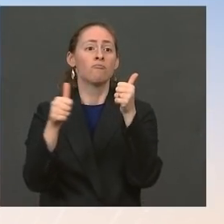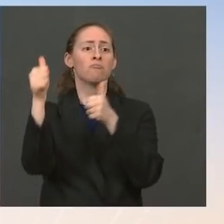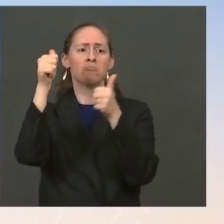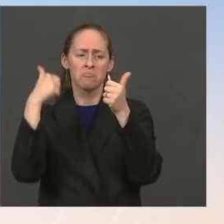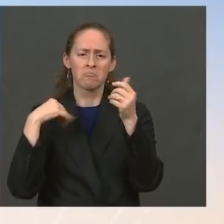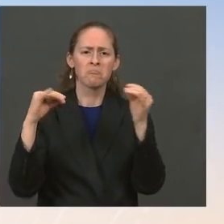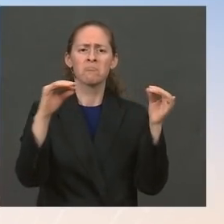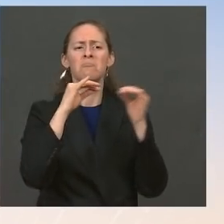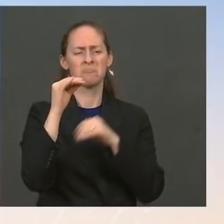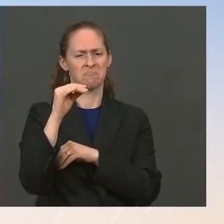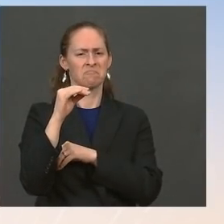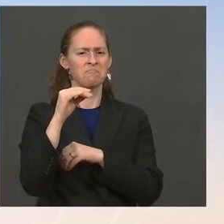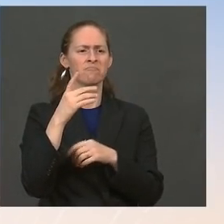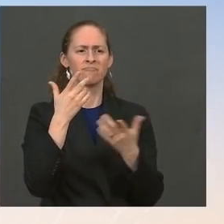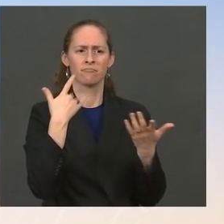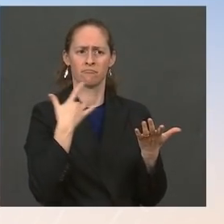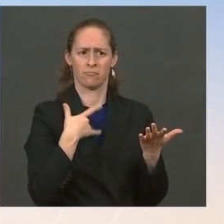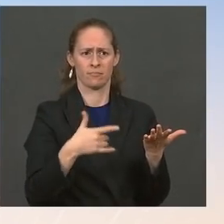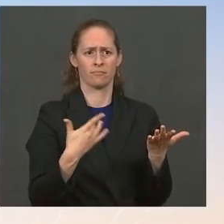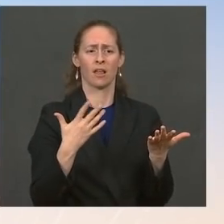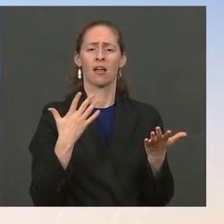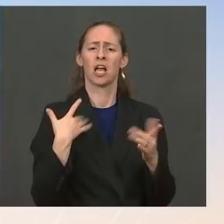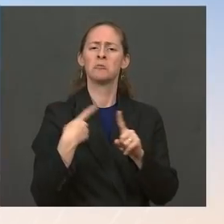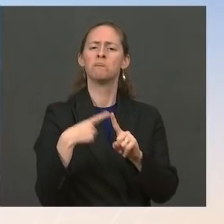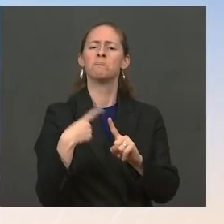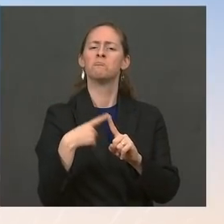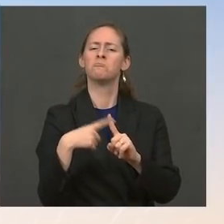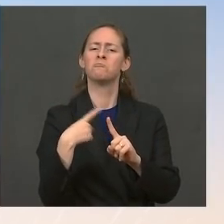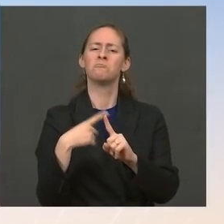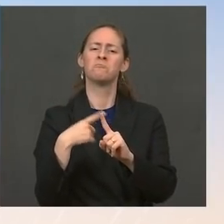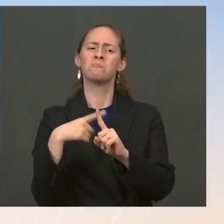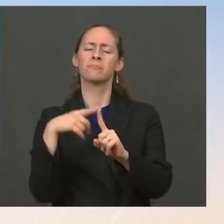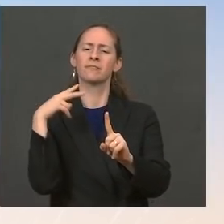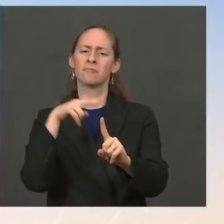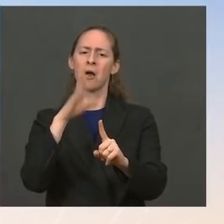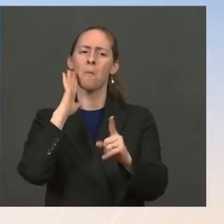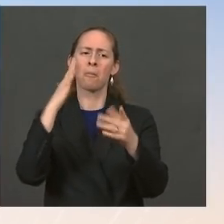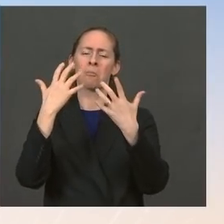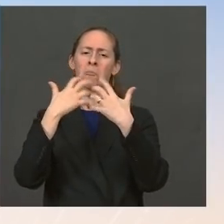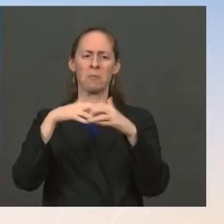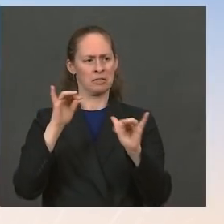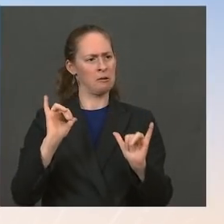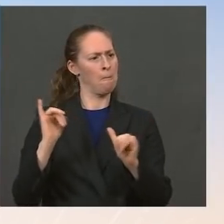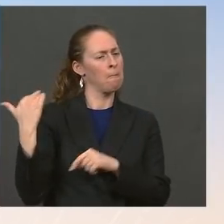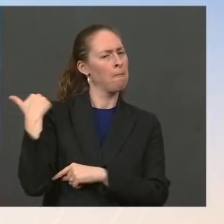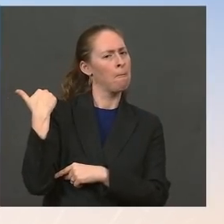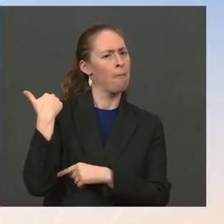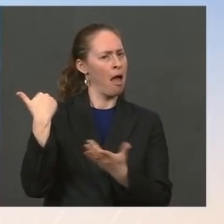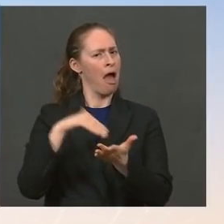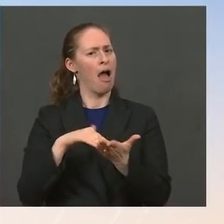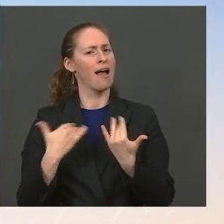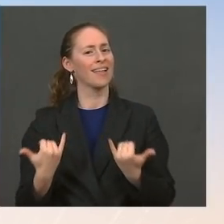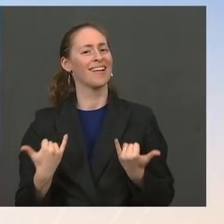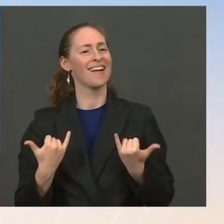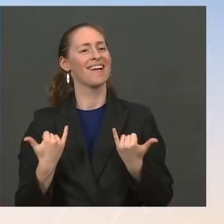and negotiating in good faith. That has been our experience to date. So now, as everyone knows, the next step is getting it through the Senate.